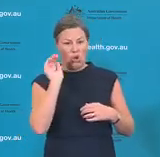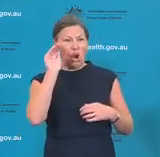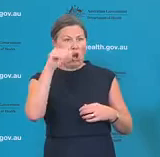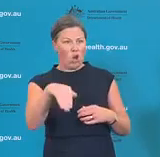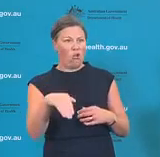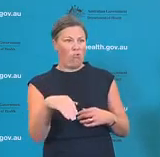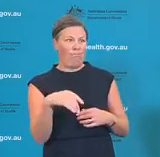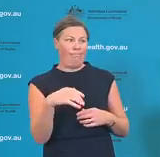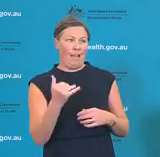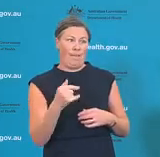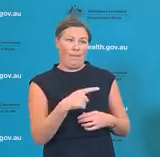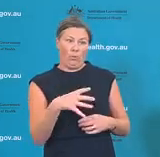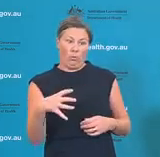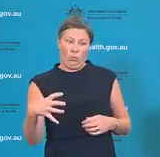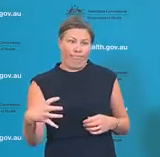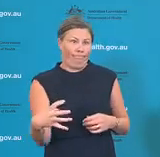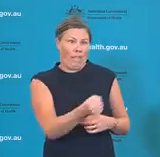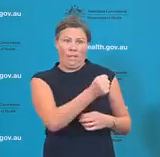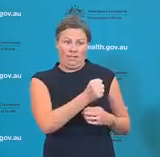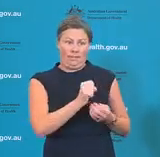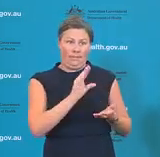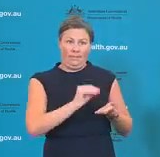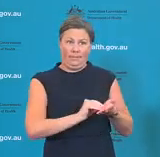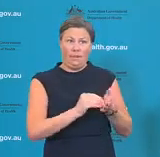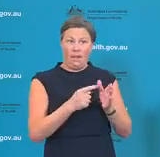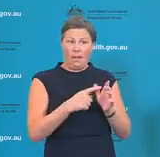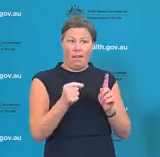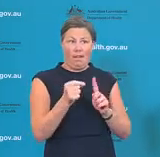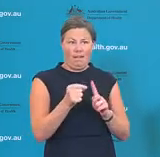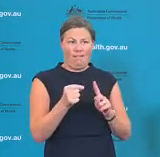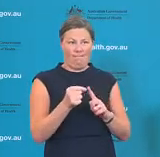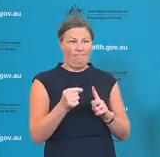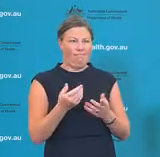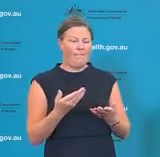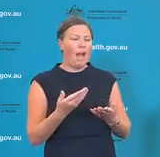I'm pretty confident that we can say we're not going to put pressure on